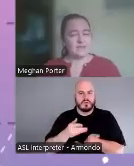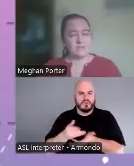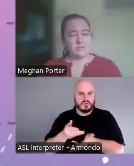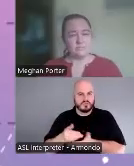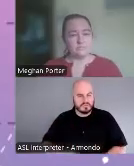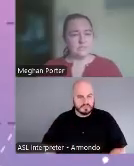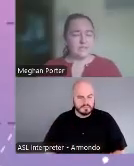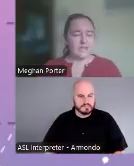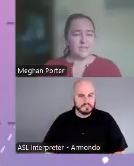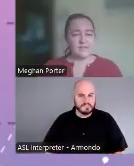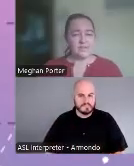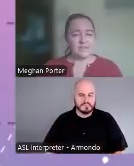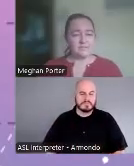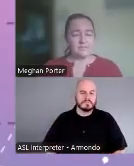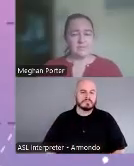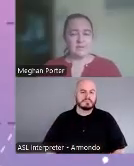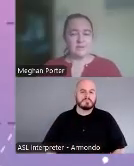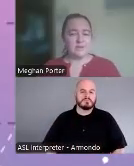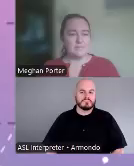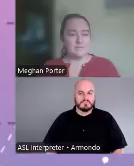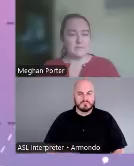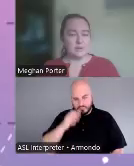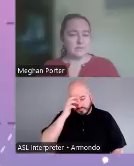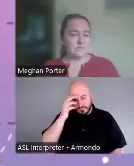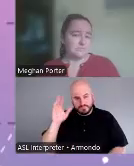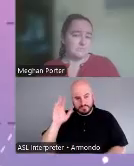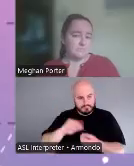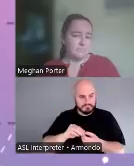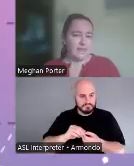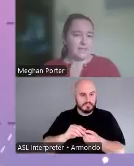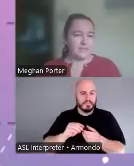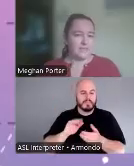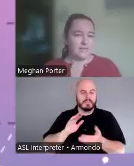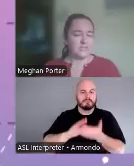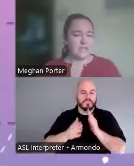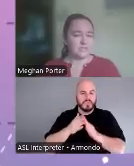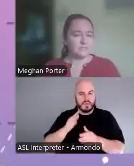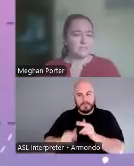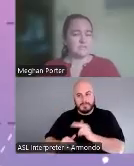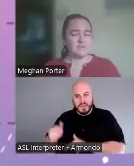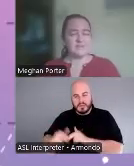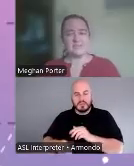So together, the community-building posts and the educational posts really seem